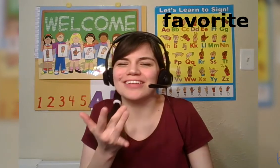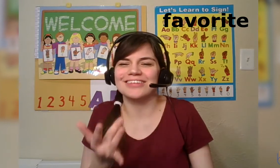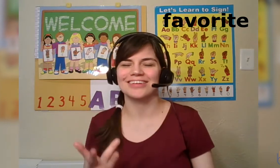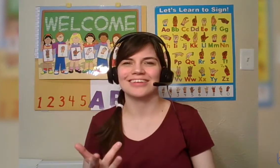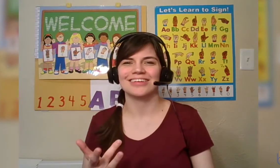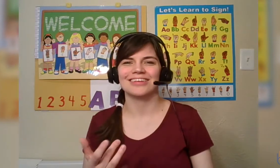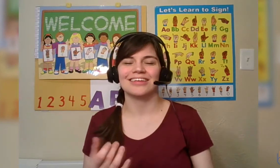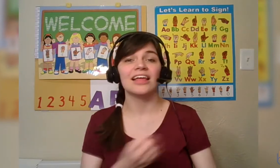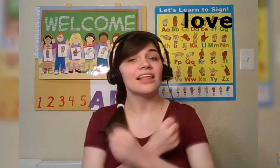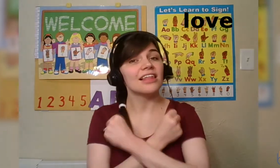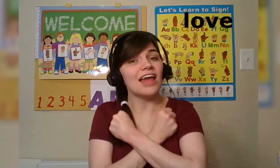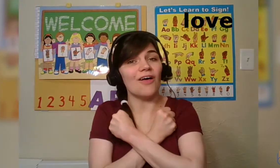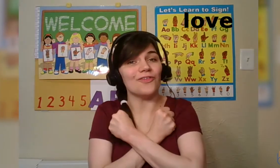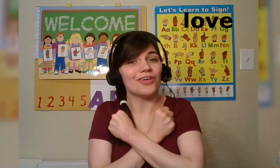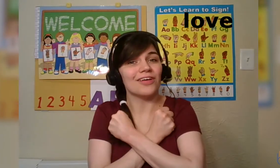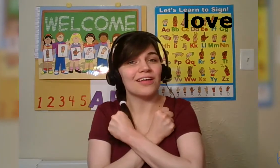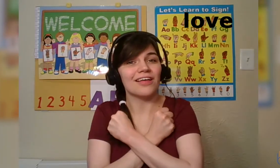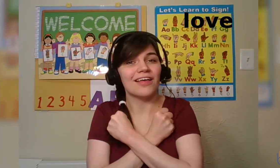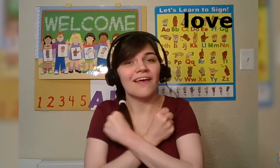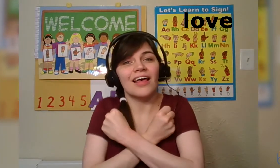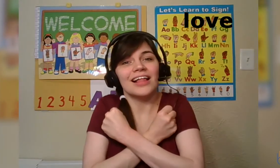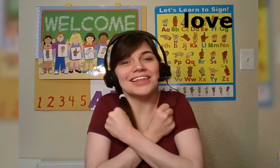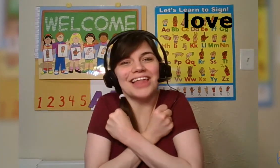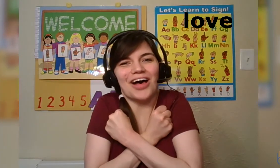Love. Love.